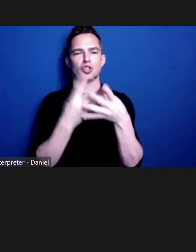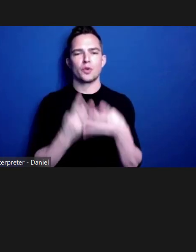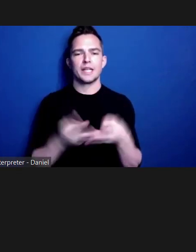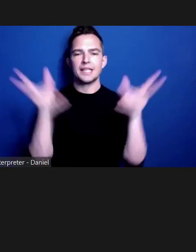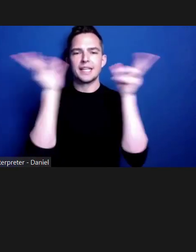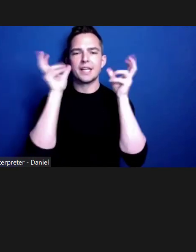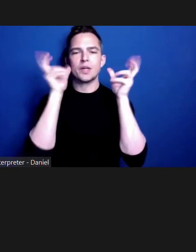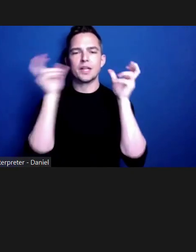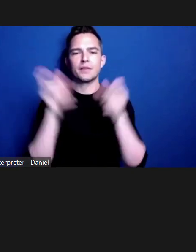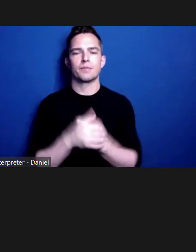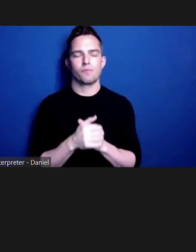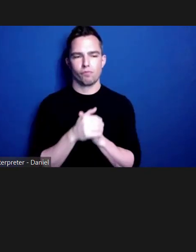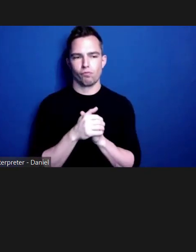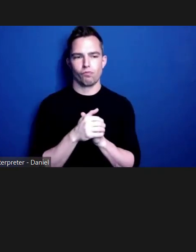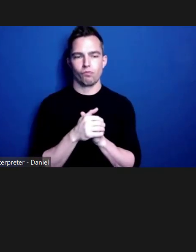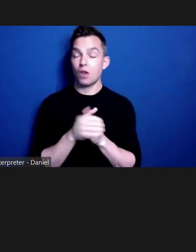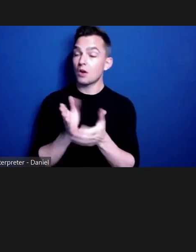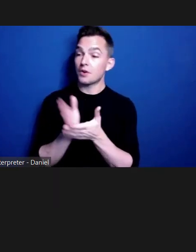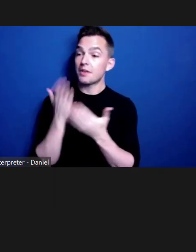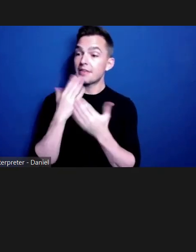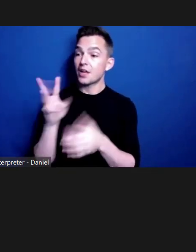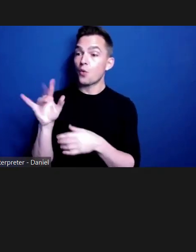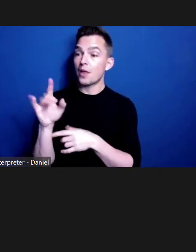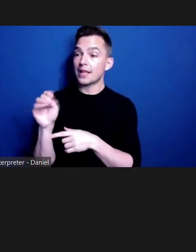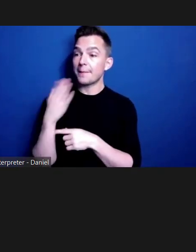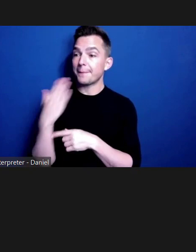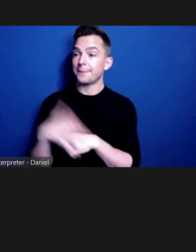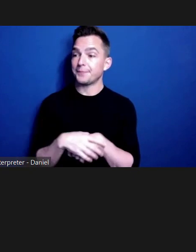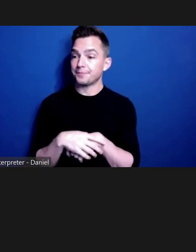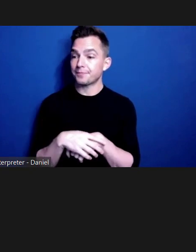So, there's are three main parts to the auditory system.